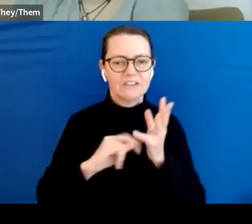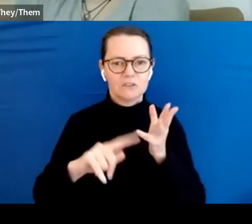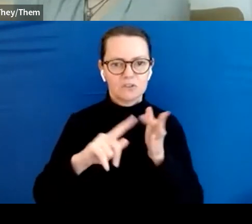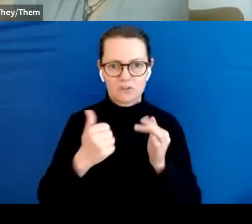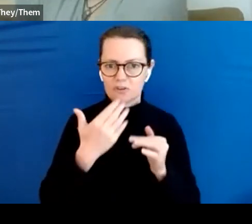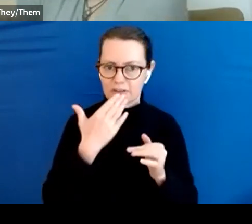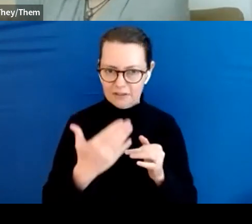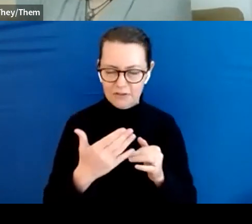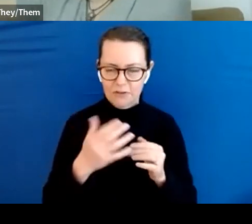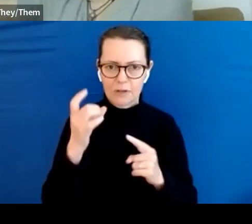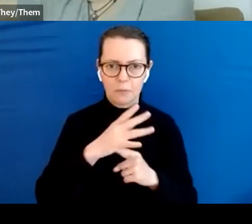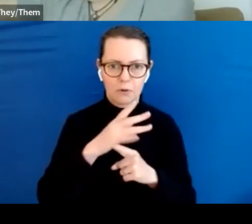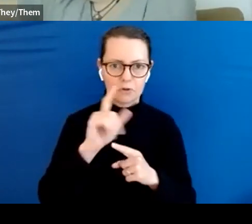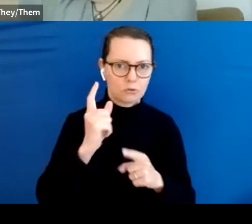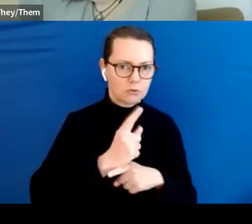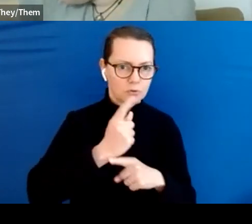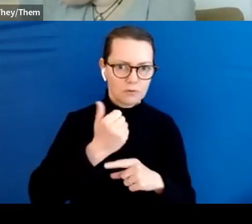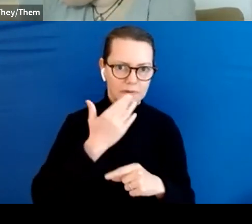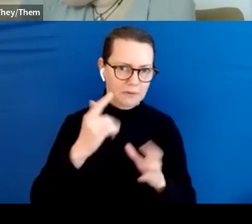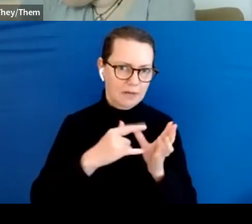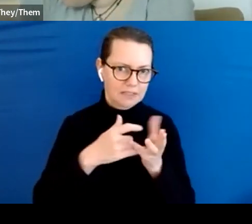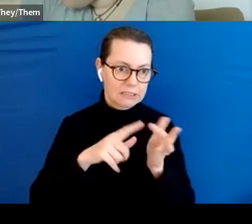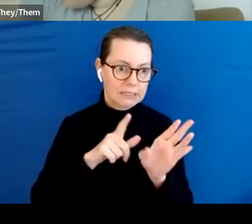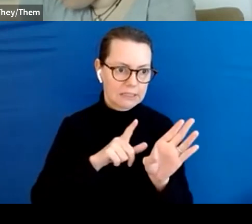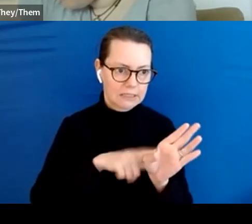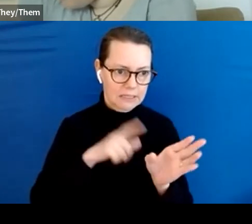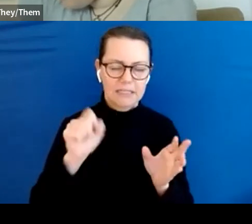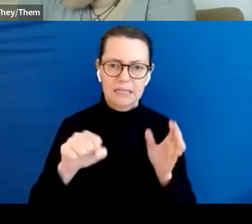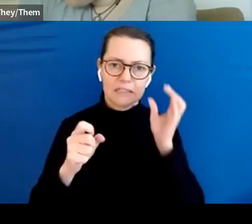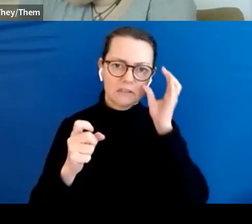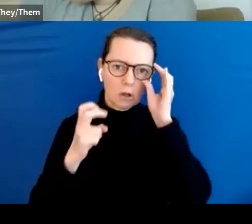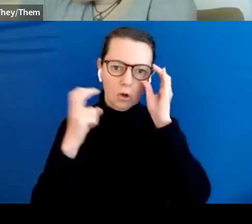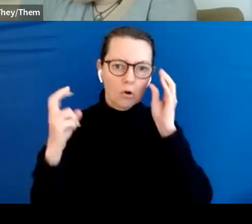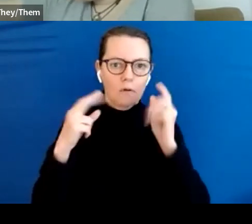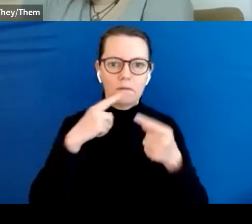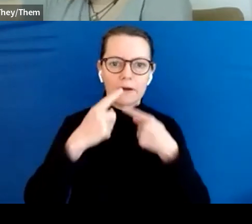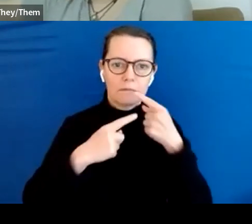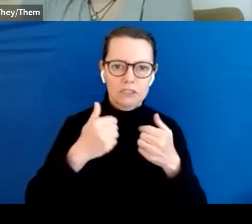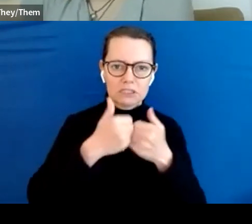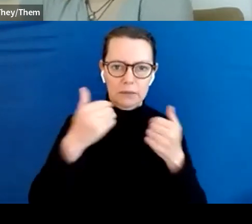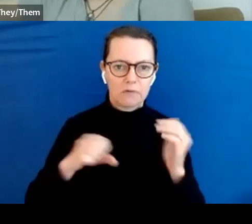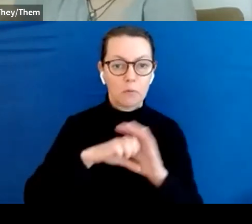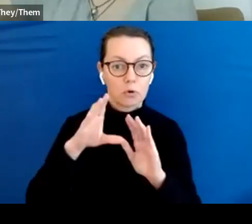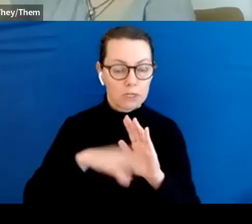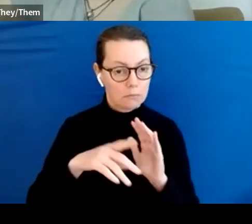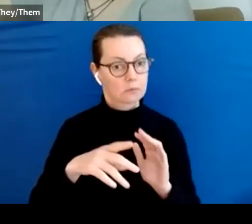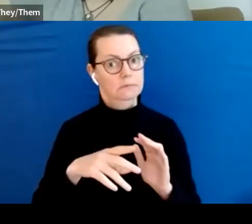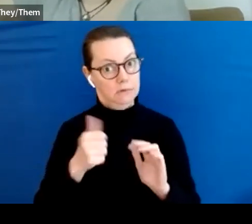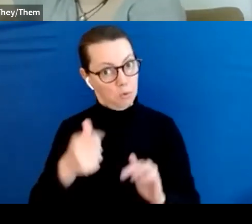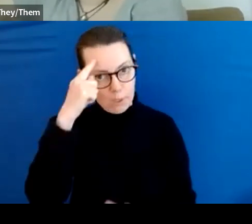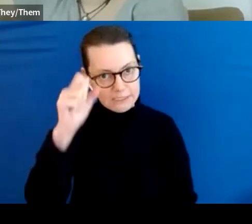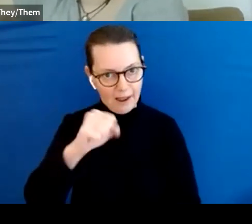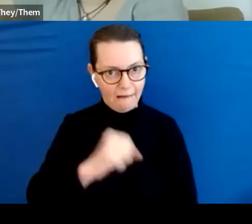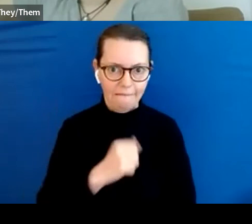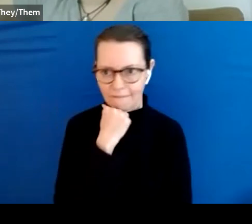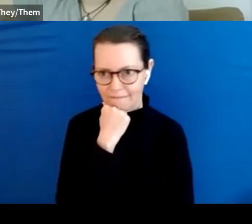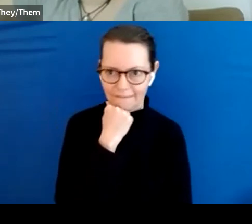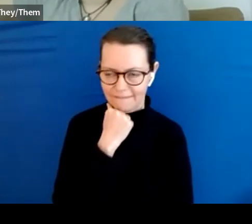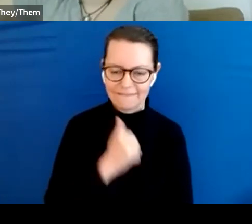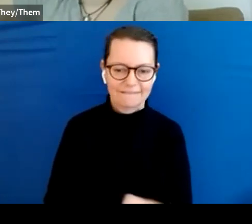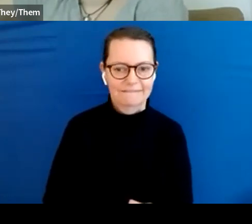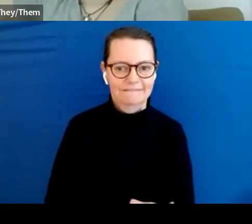that's really a very important reflection actually thank you yeah, looking, looking for content outside the curriculum. That sounds like a good idea.